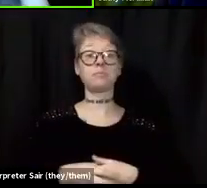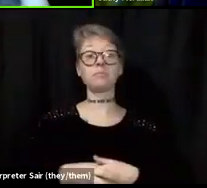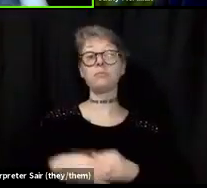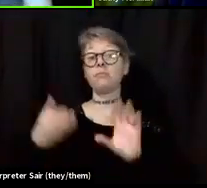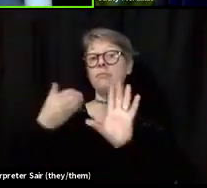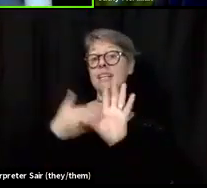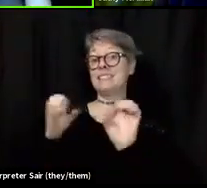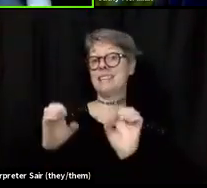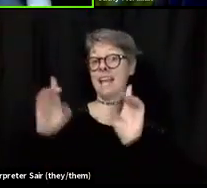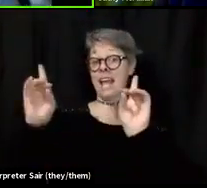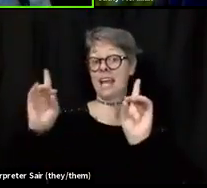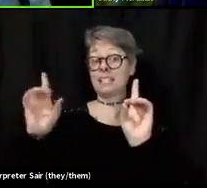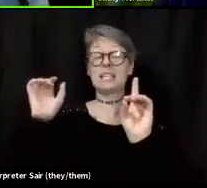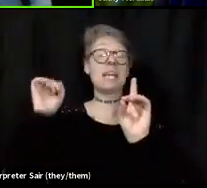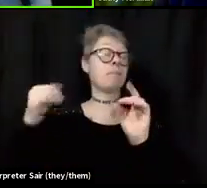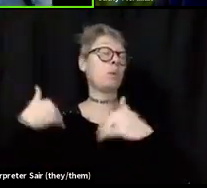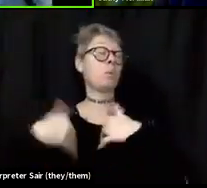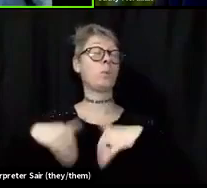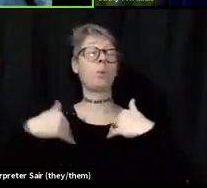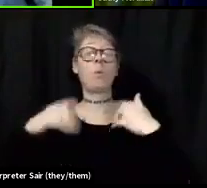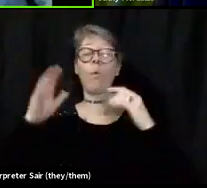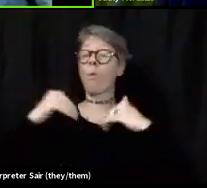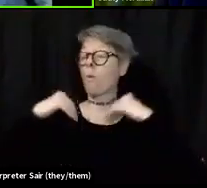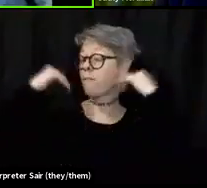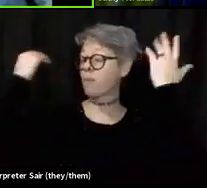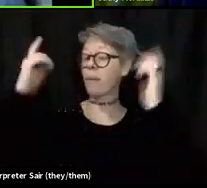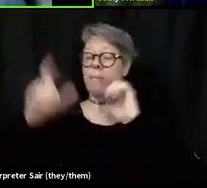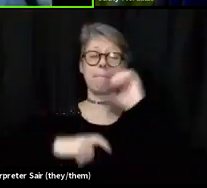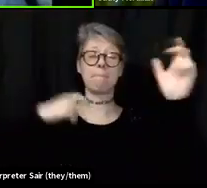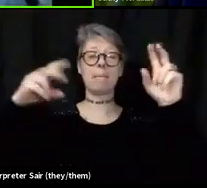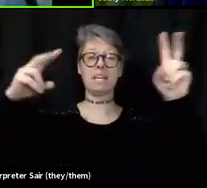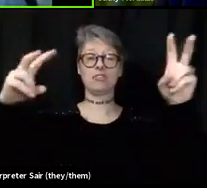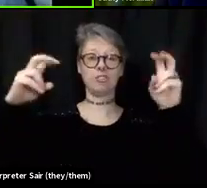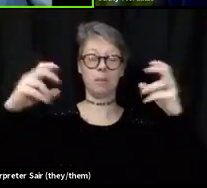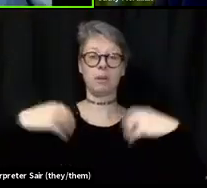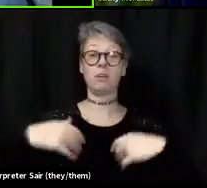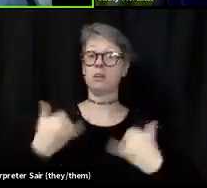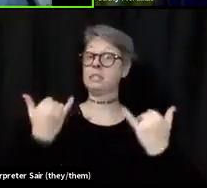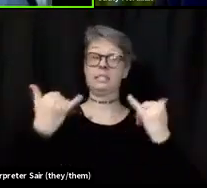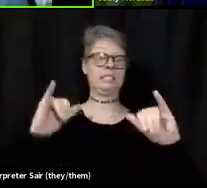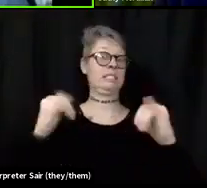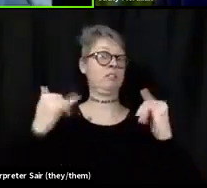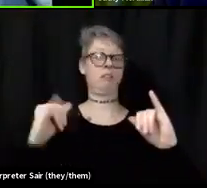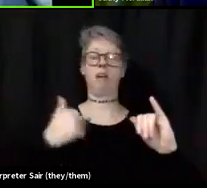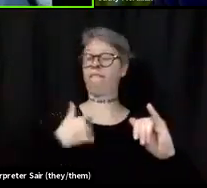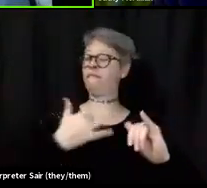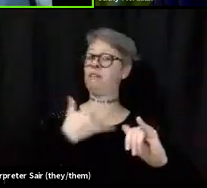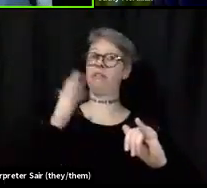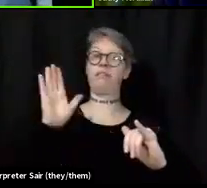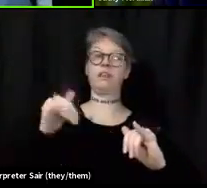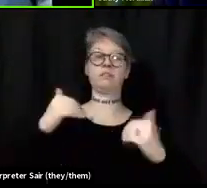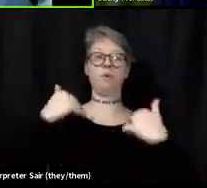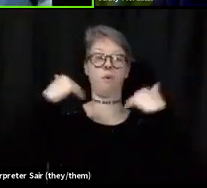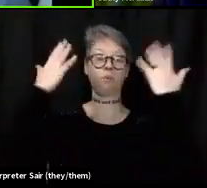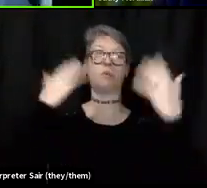you. And so it gets good And cycads can be very very big in And cycads can be very very big and overwhelming and it was for me and I still like to this day I find them very overwhelming and